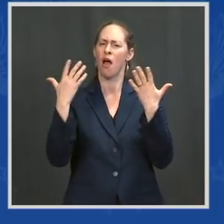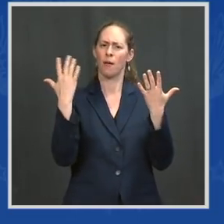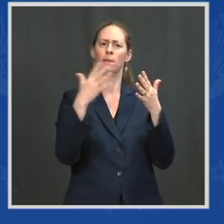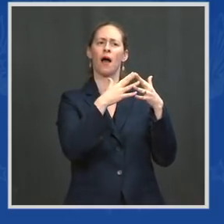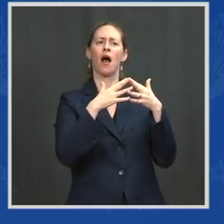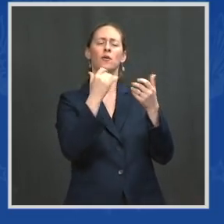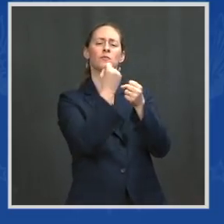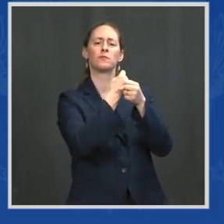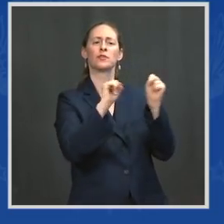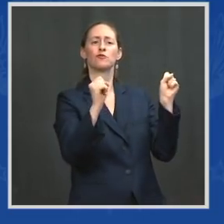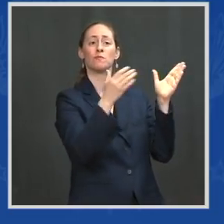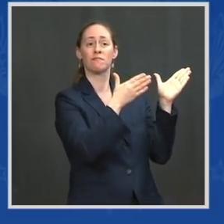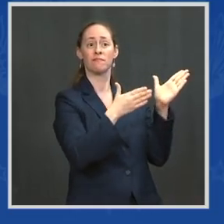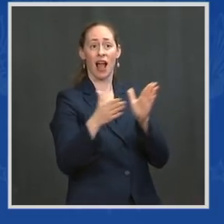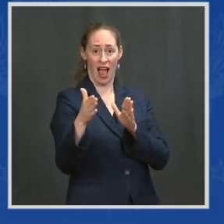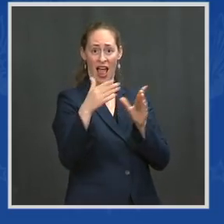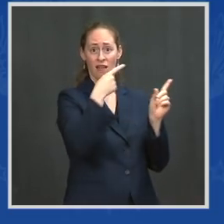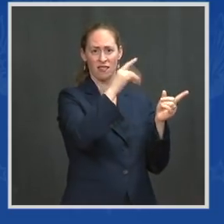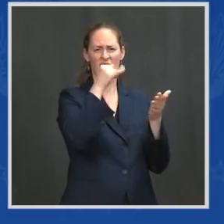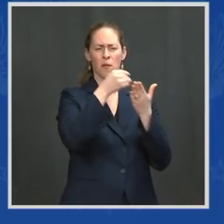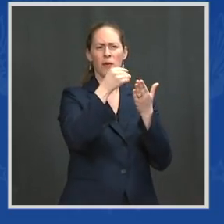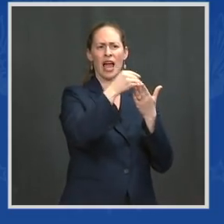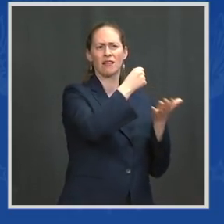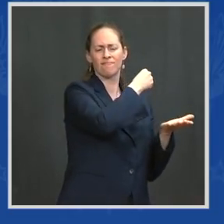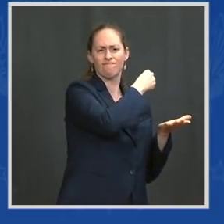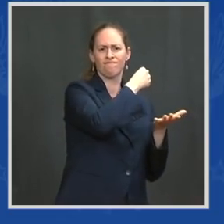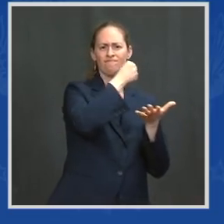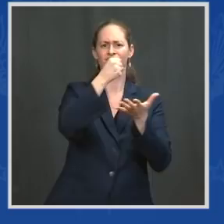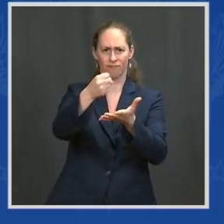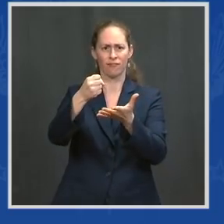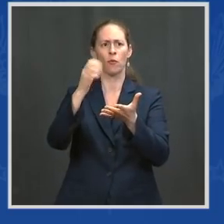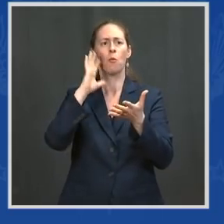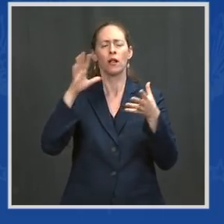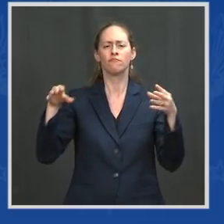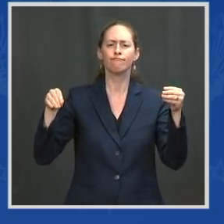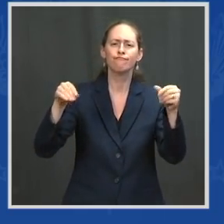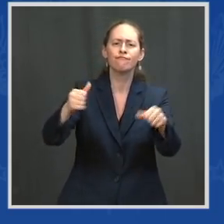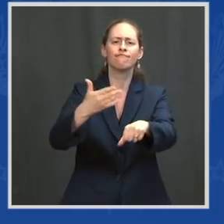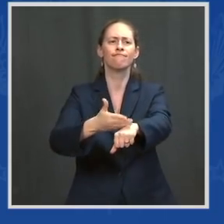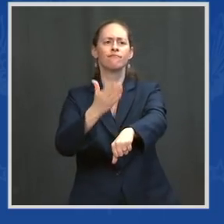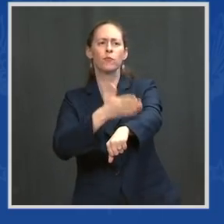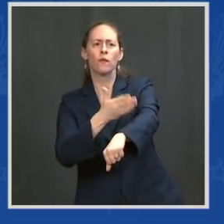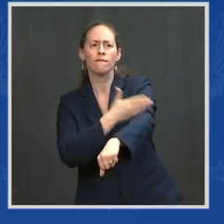to replenish our unemployment trust fund, for infrastructure purposes including ports and water